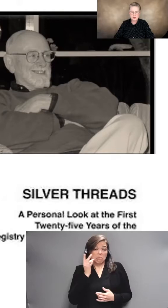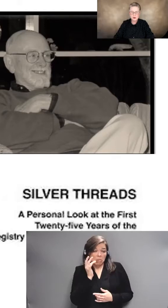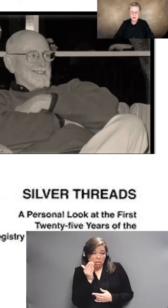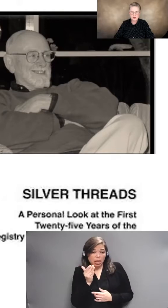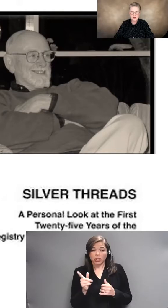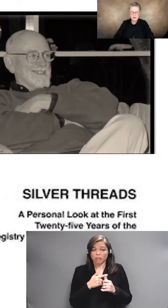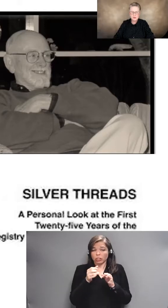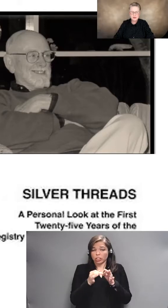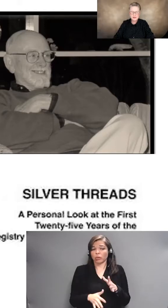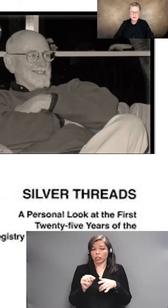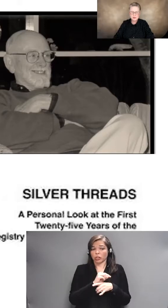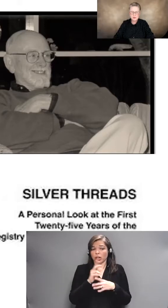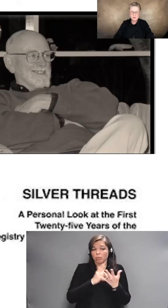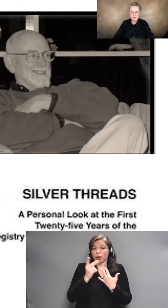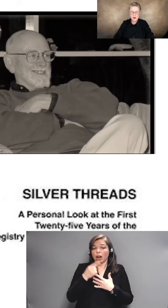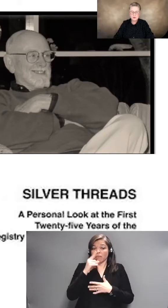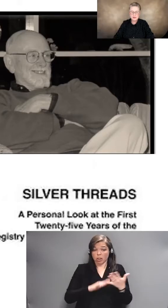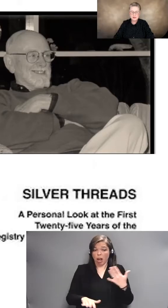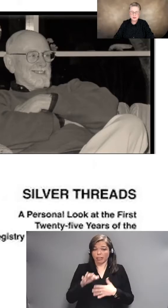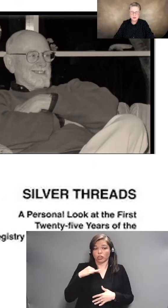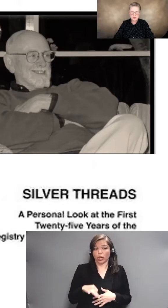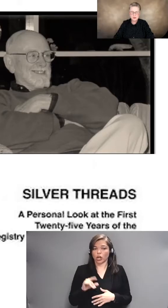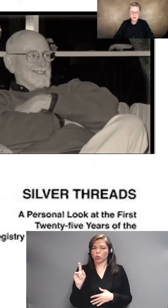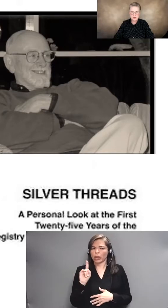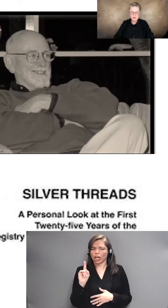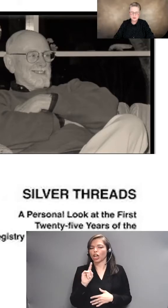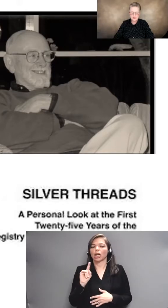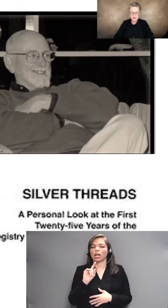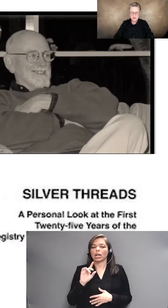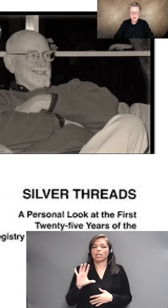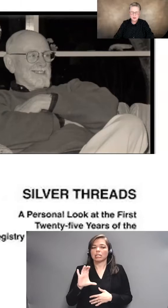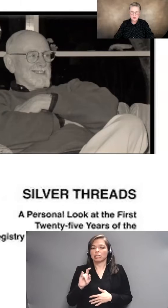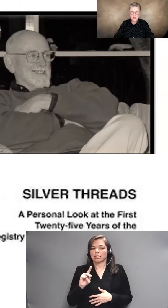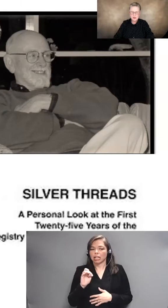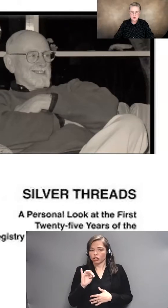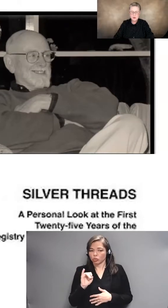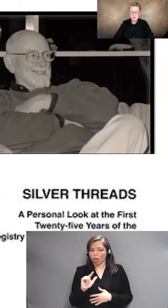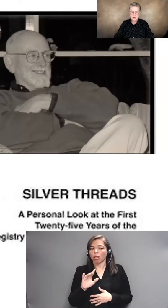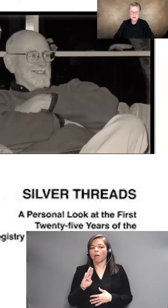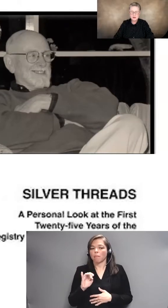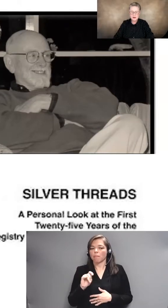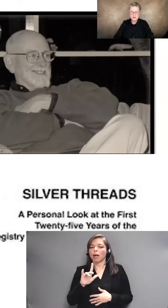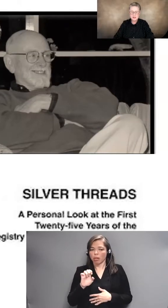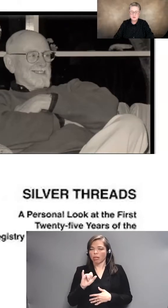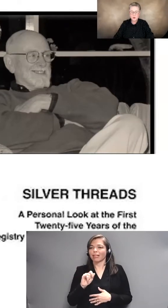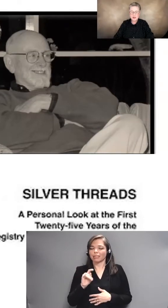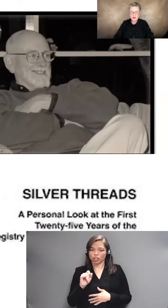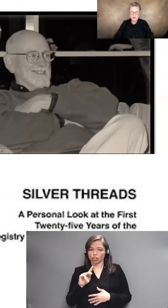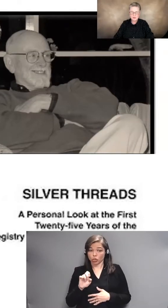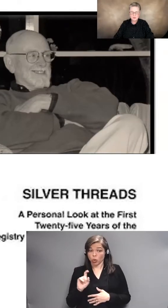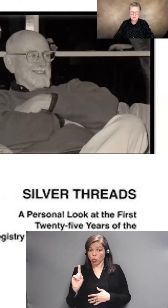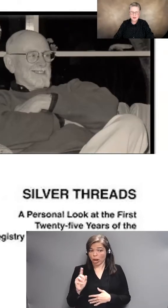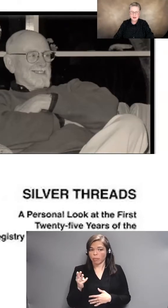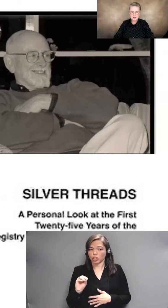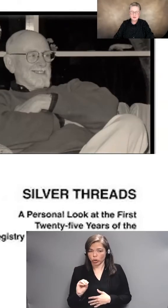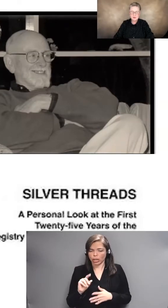credit was at the Central Bible Institute in Missouri, which was begun in 1948 and this